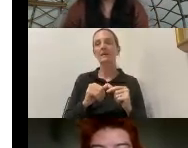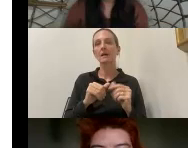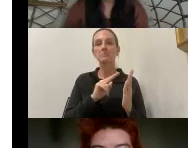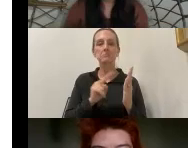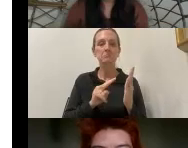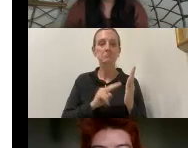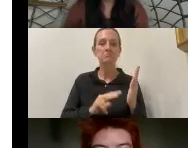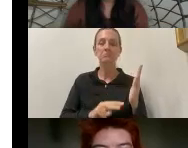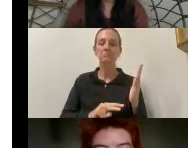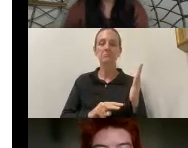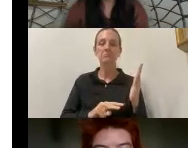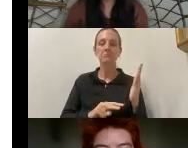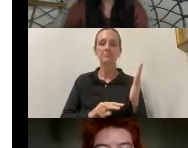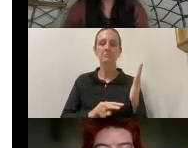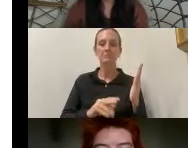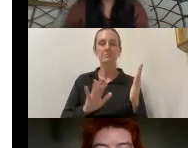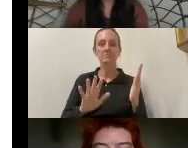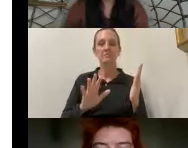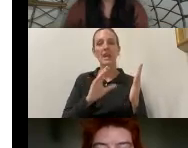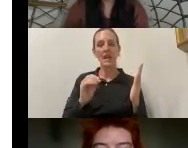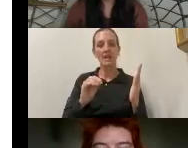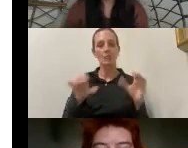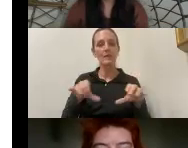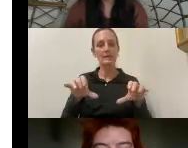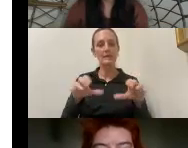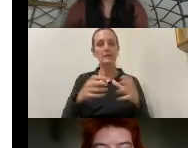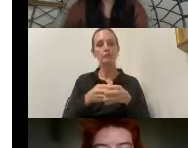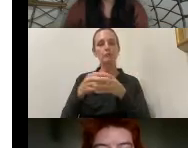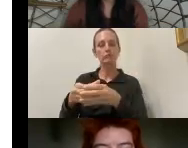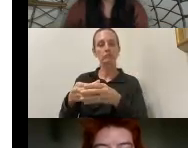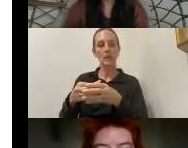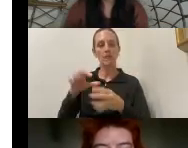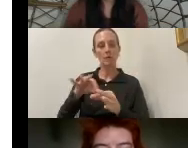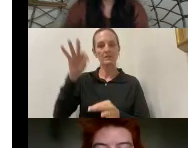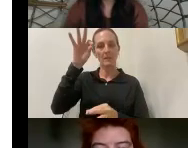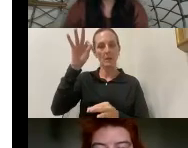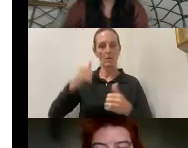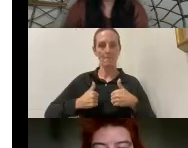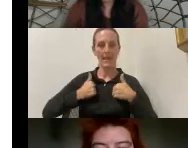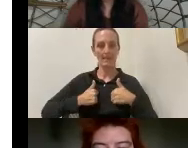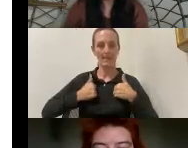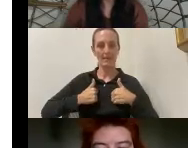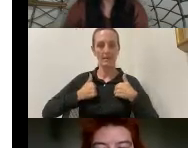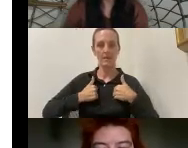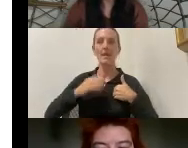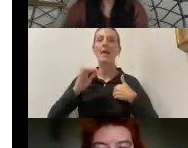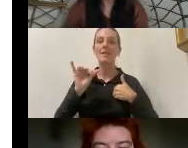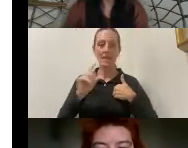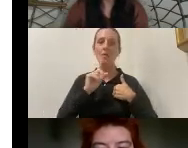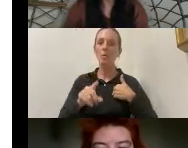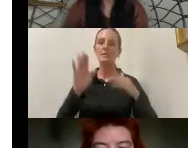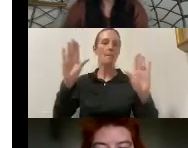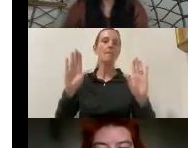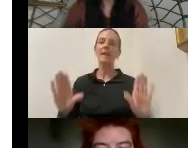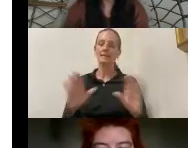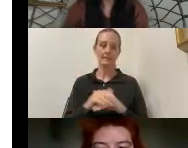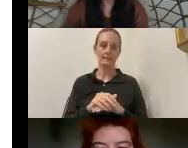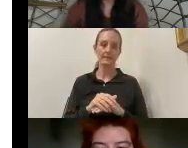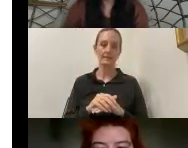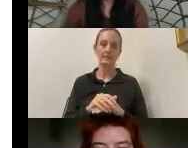Wonderful things like that, we did go for a spirit bath in Chilliwack which was amazing.